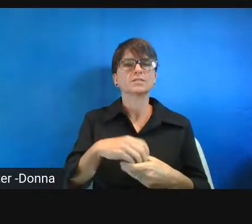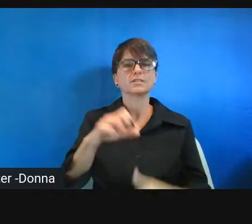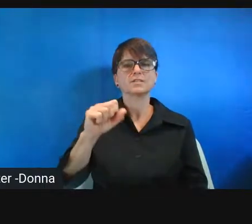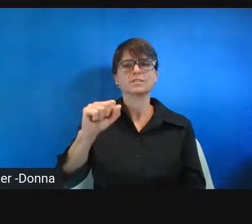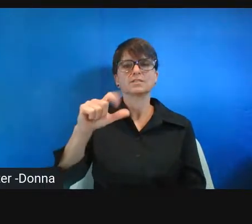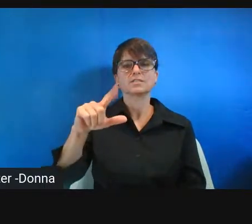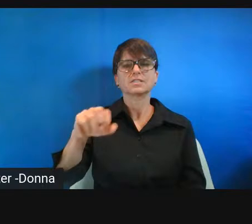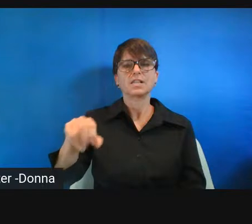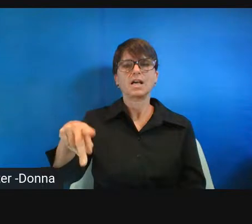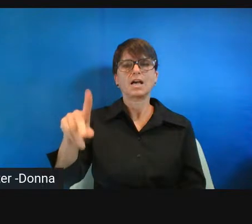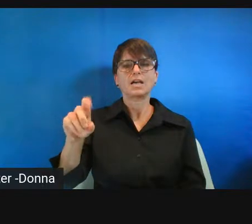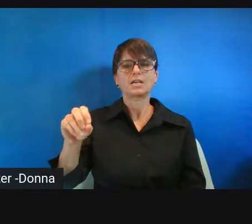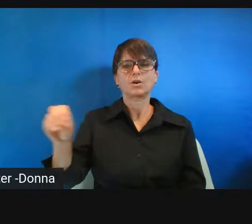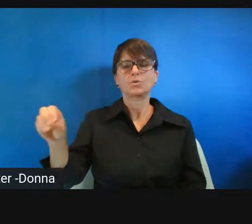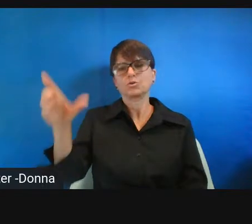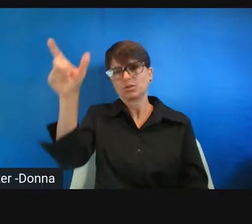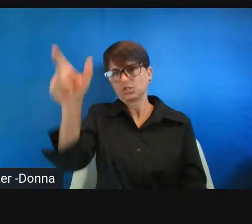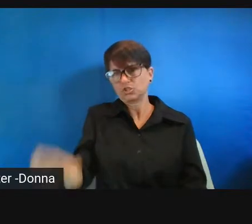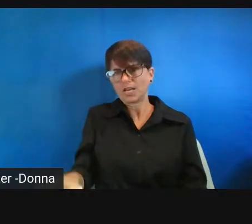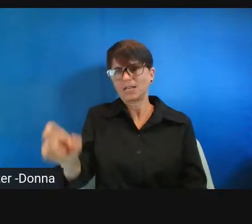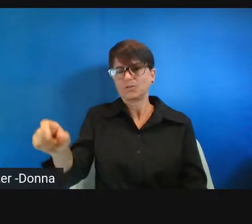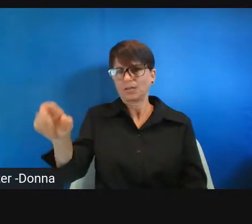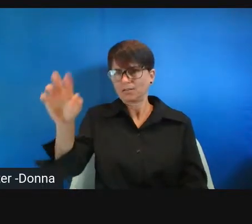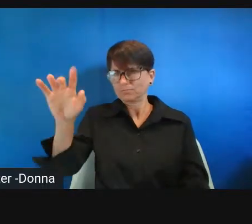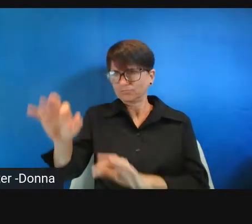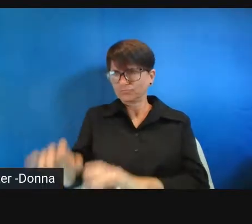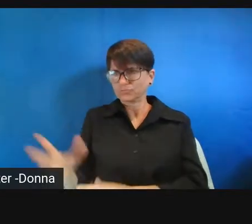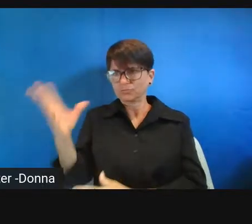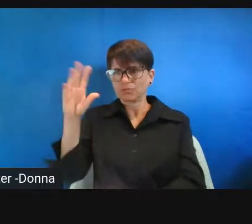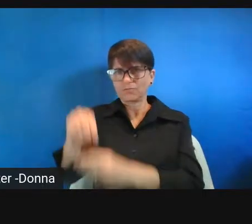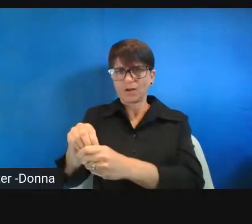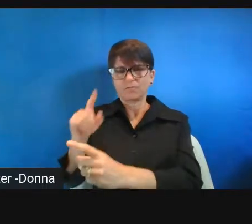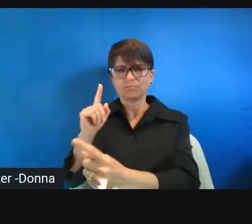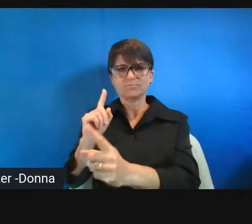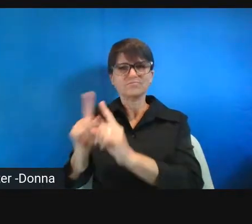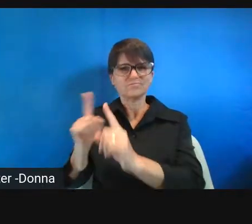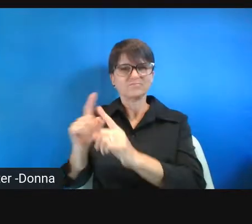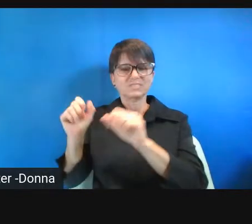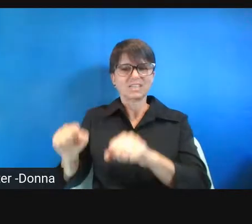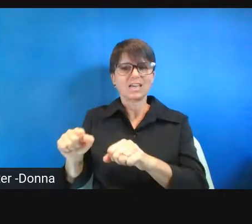We will have a live Q&A session with Damon so join us in